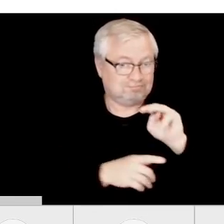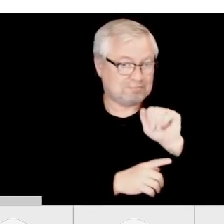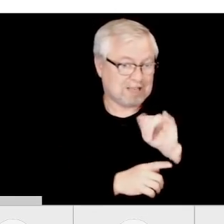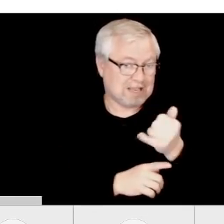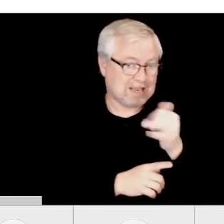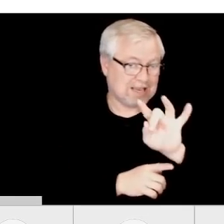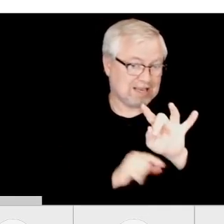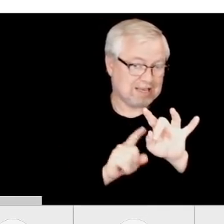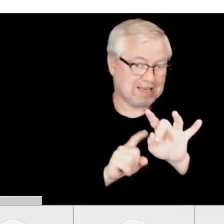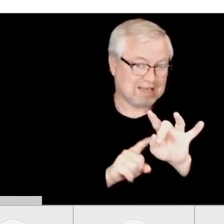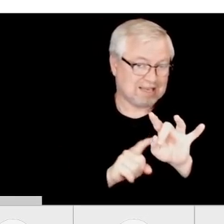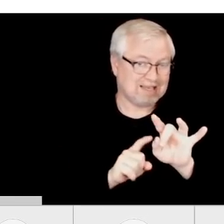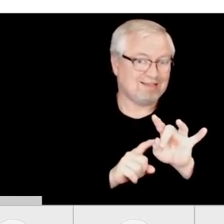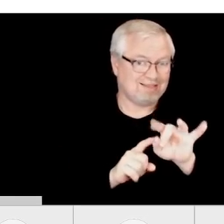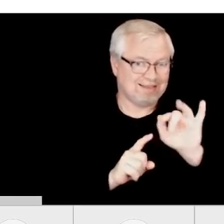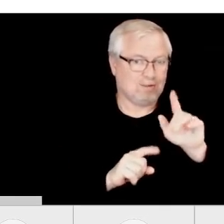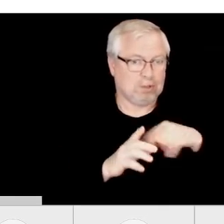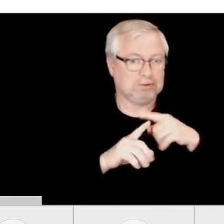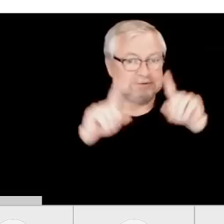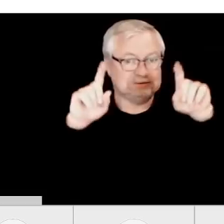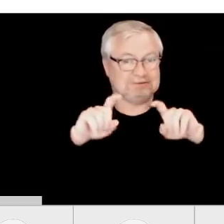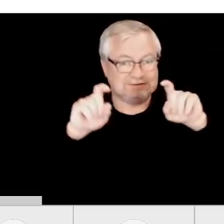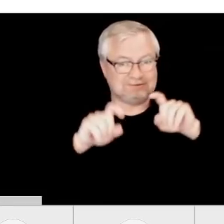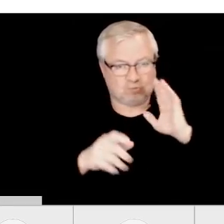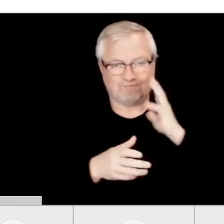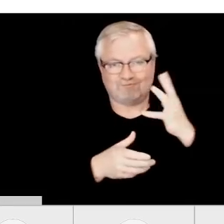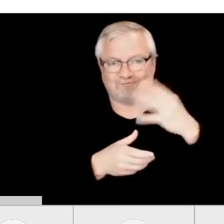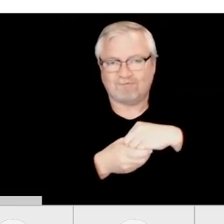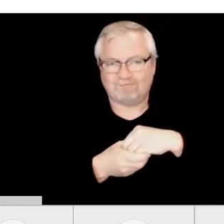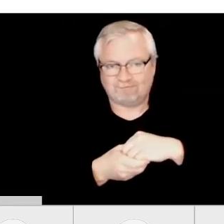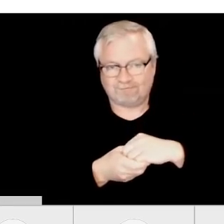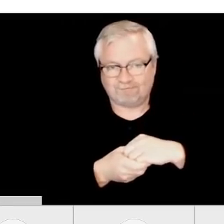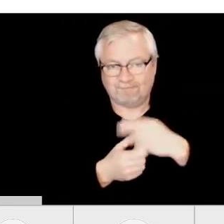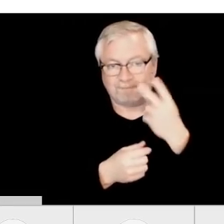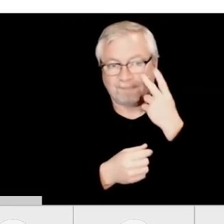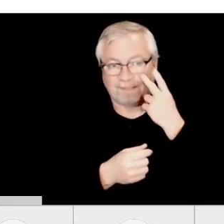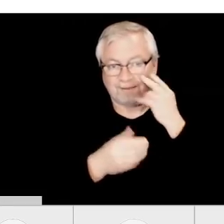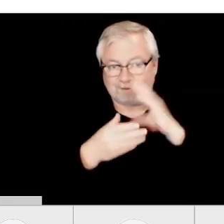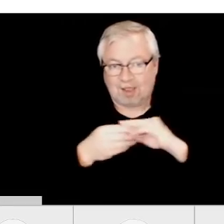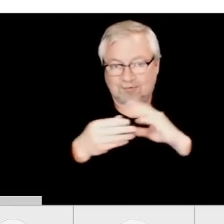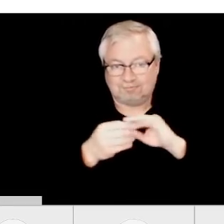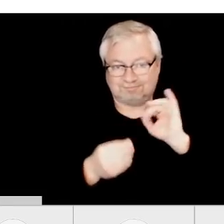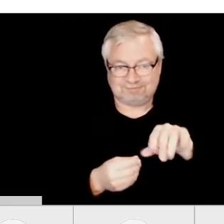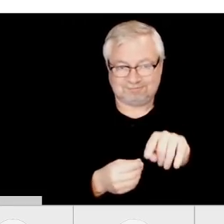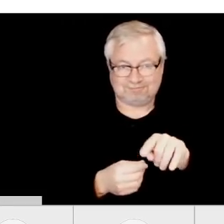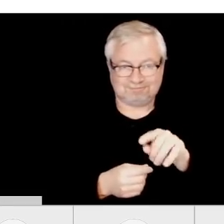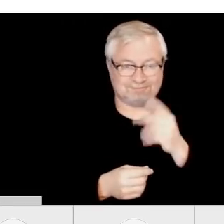comes into play there, and on the scenarios, the reason that we've put